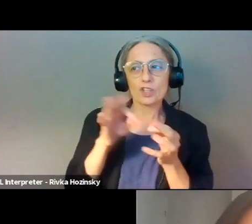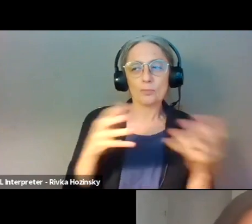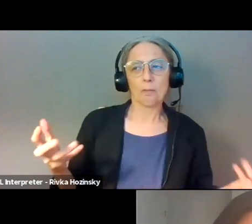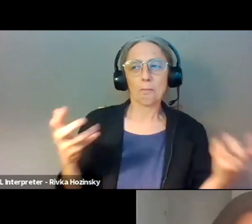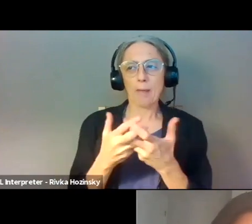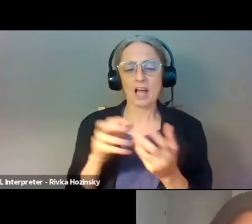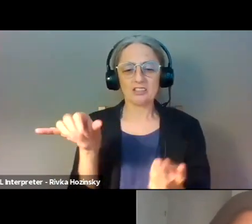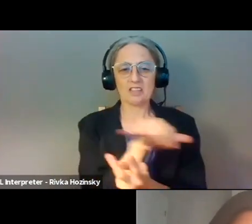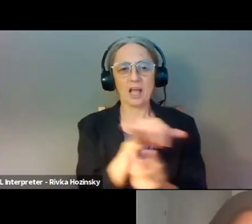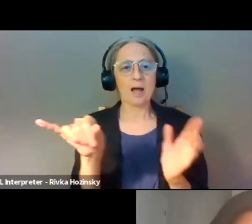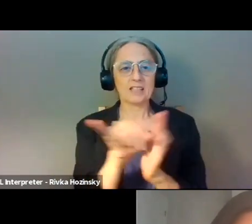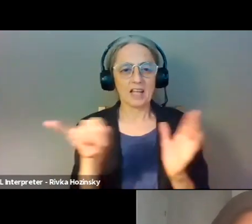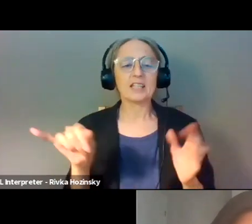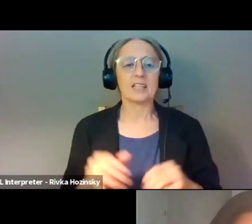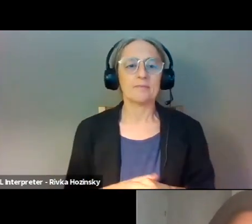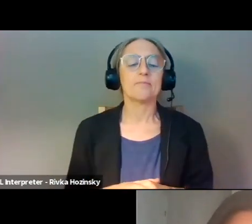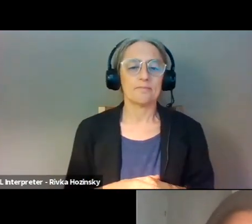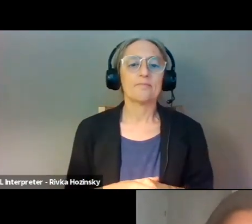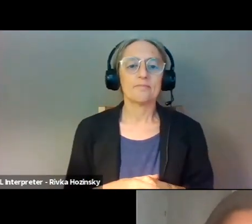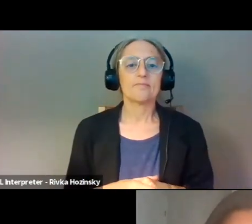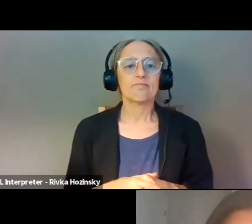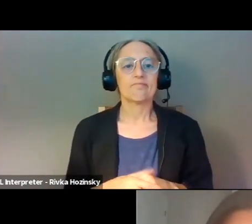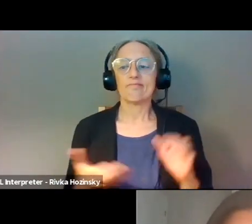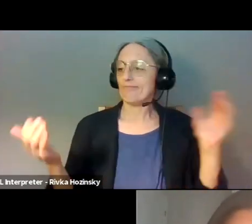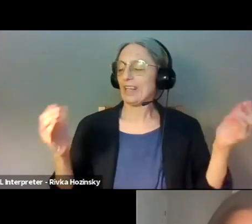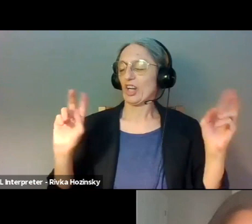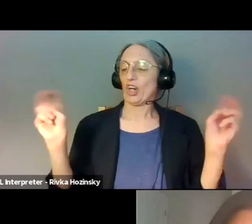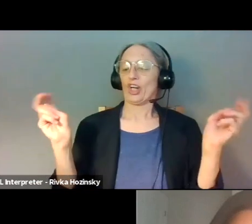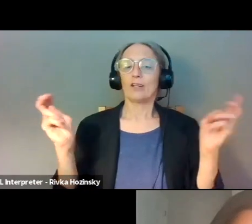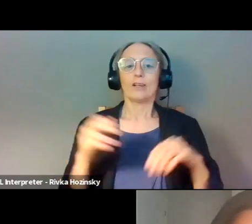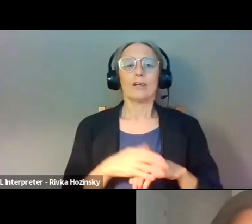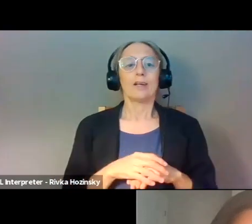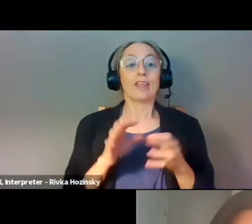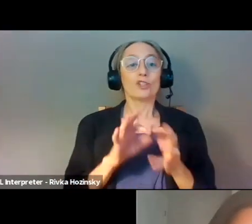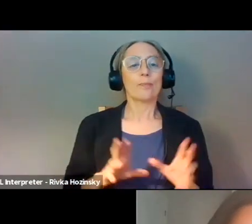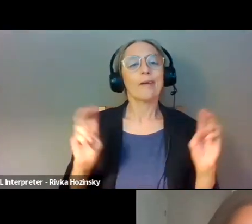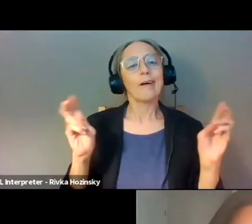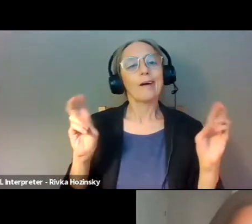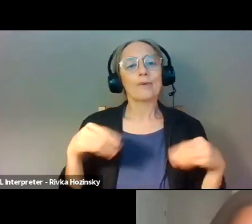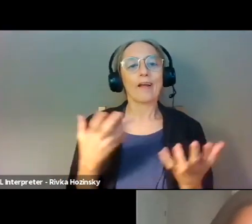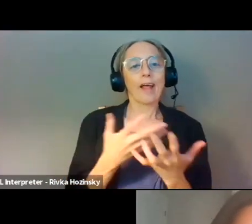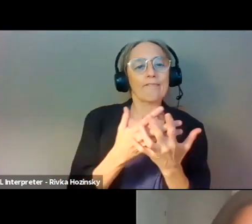to mirror because they are providing the filter of translation of the content.